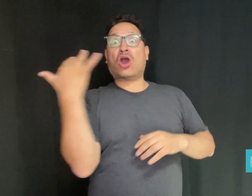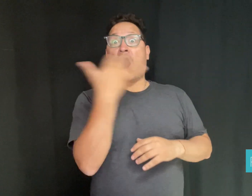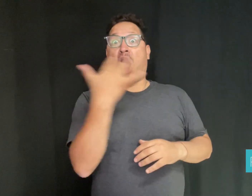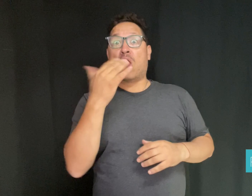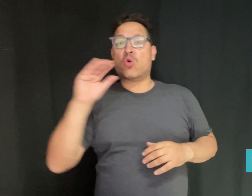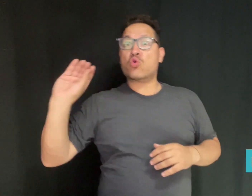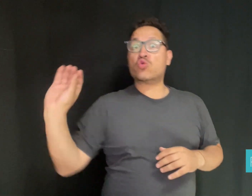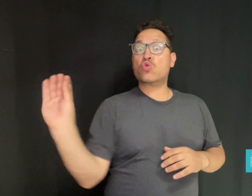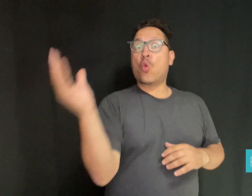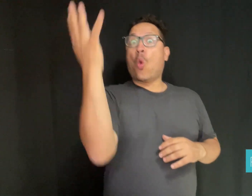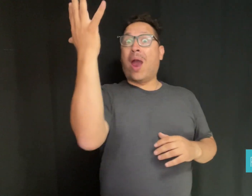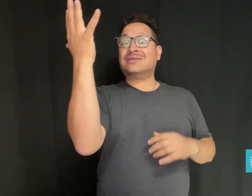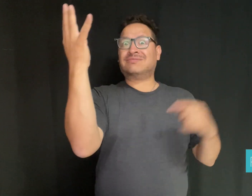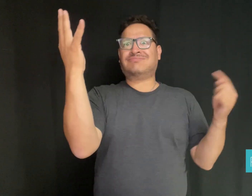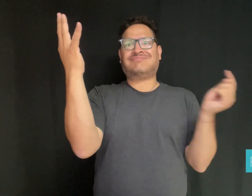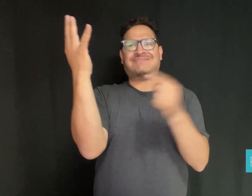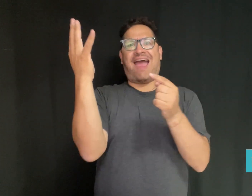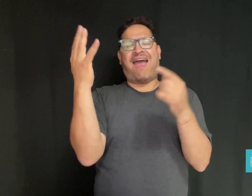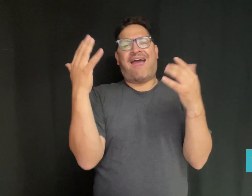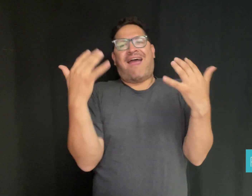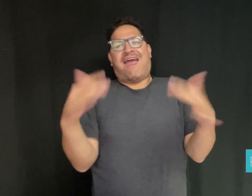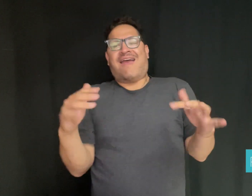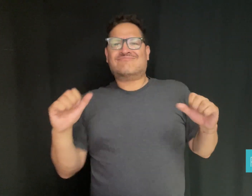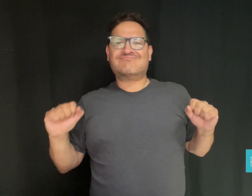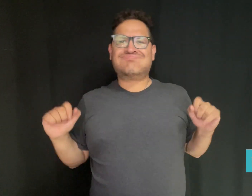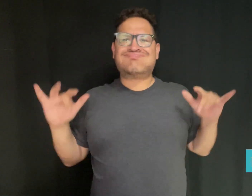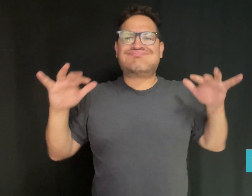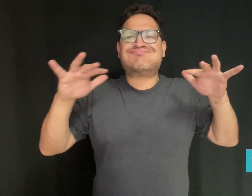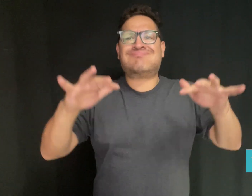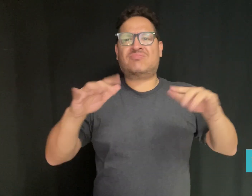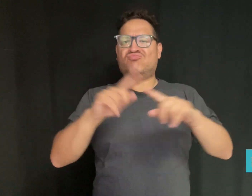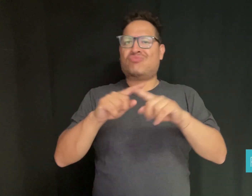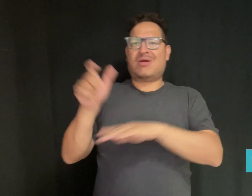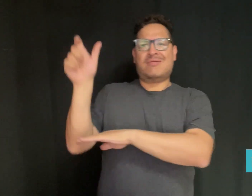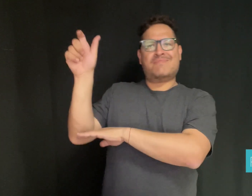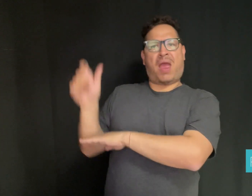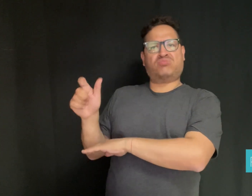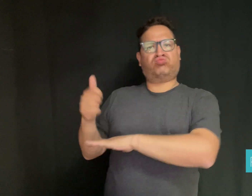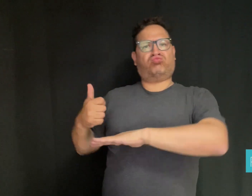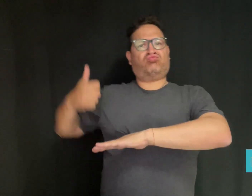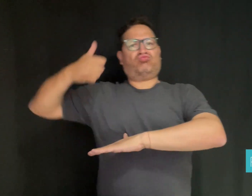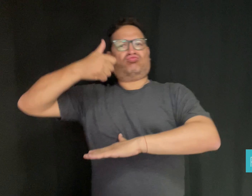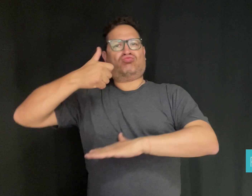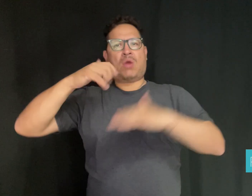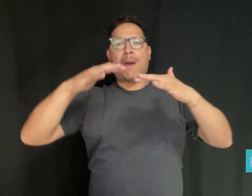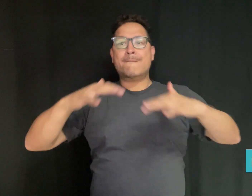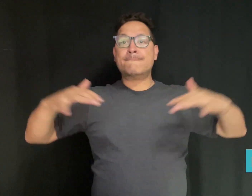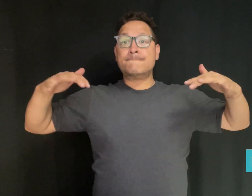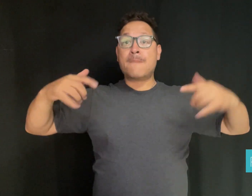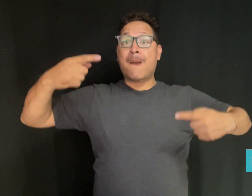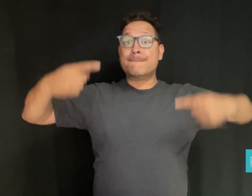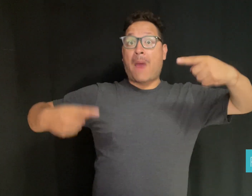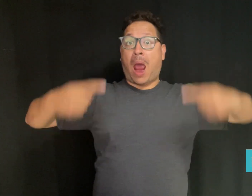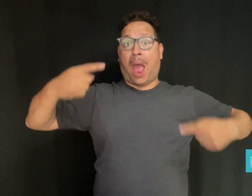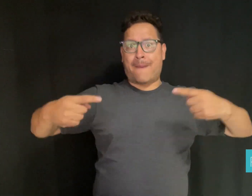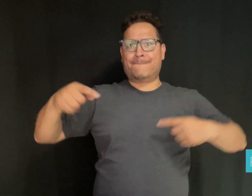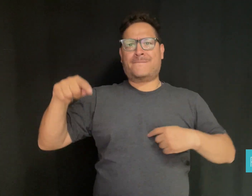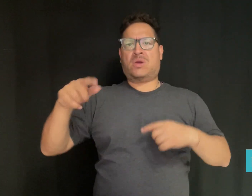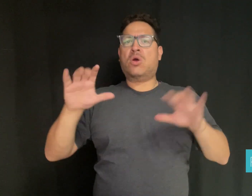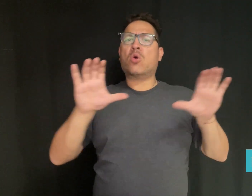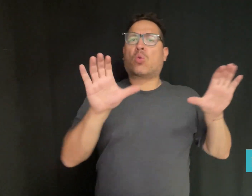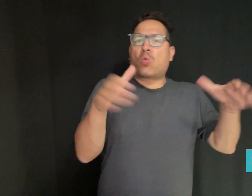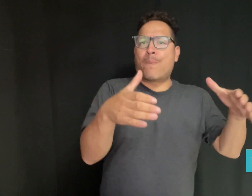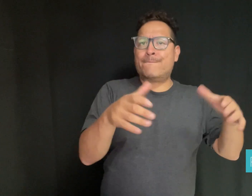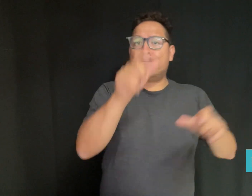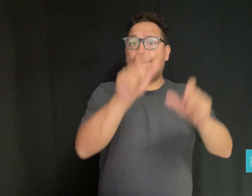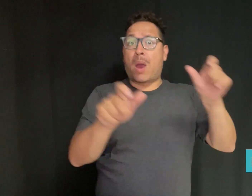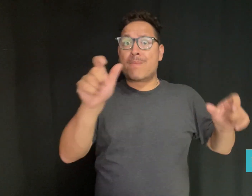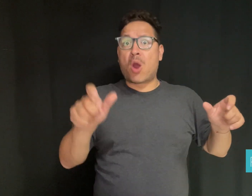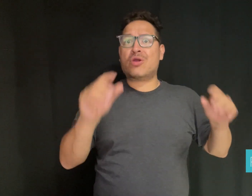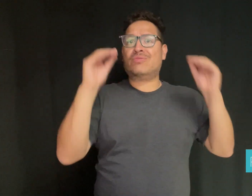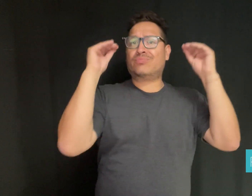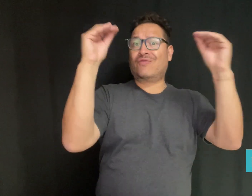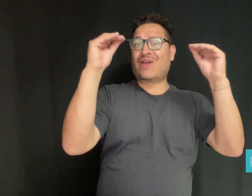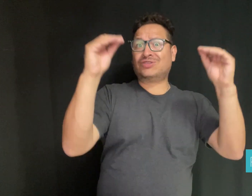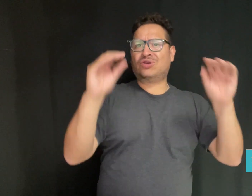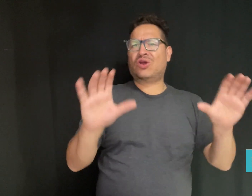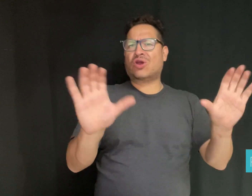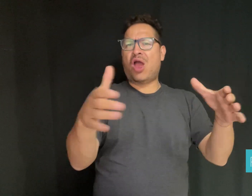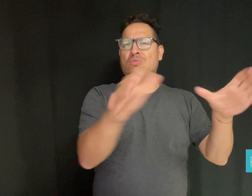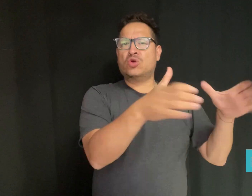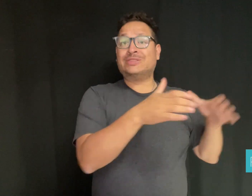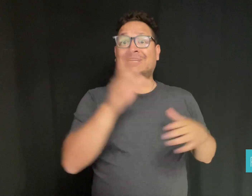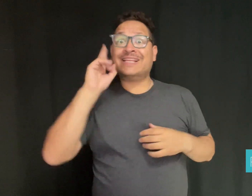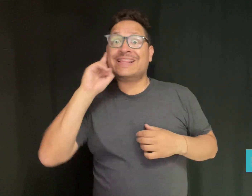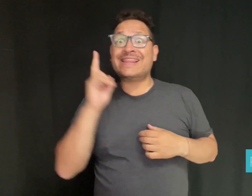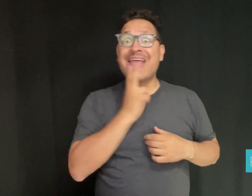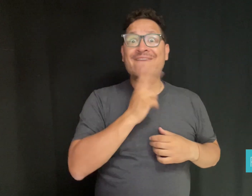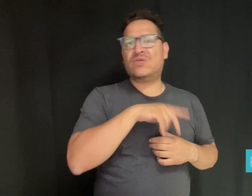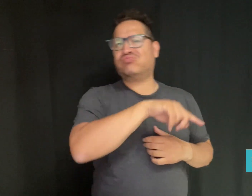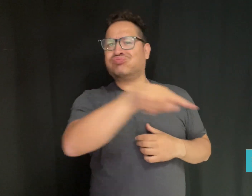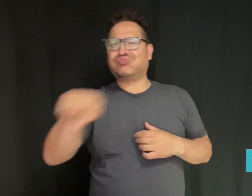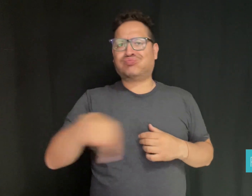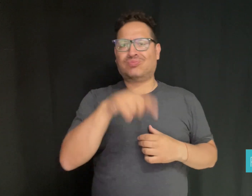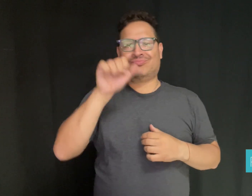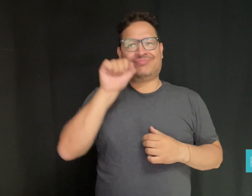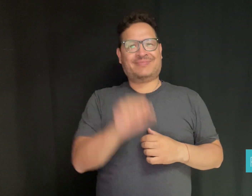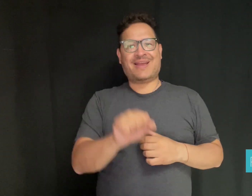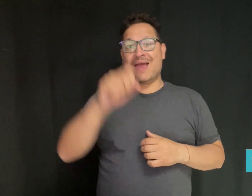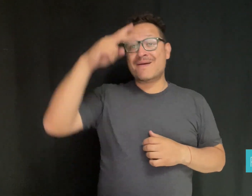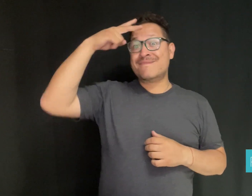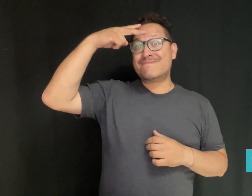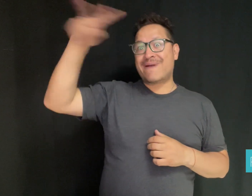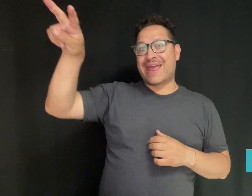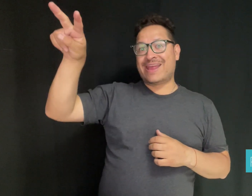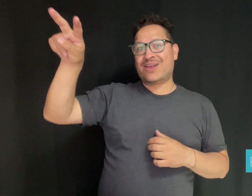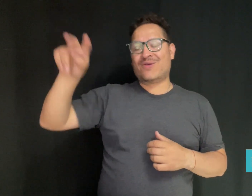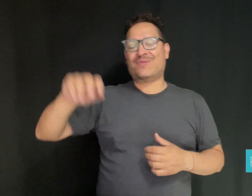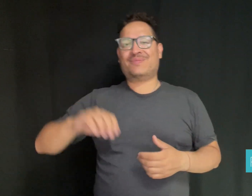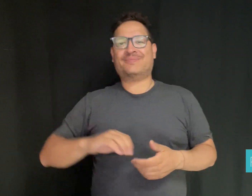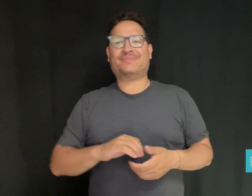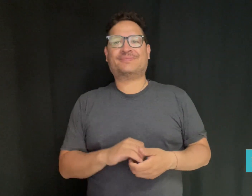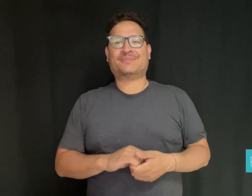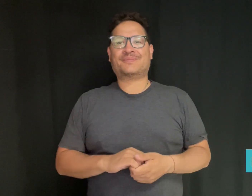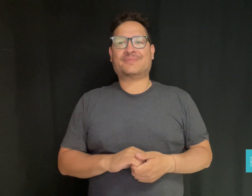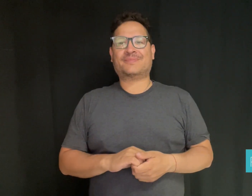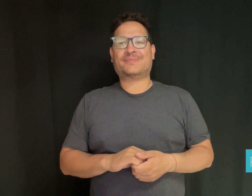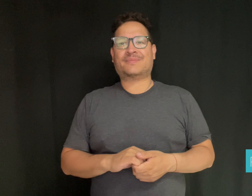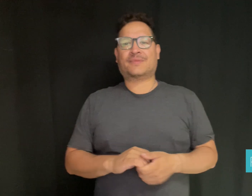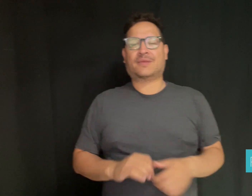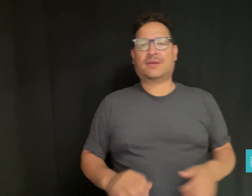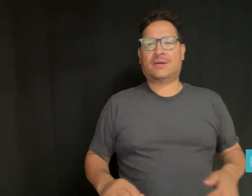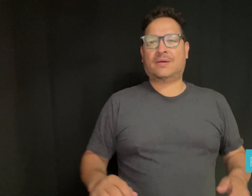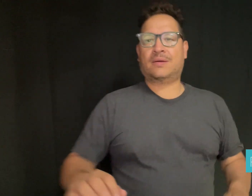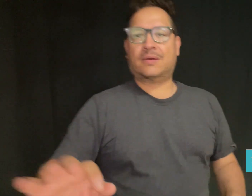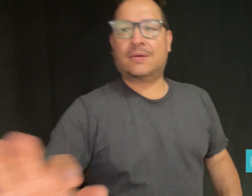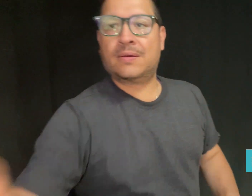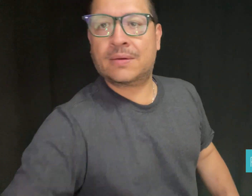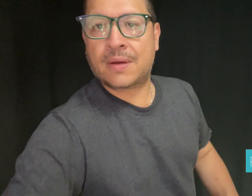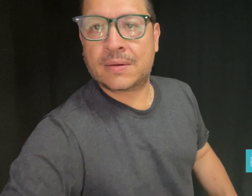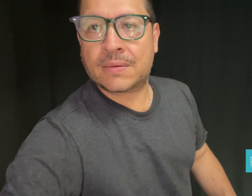of the Deaf, celebrated annually during the last full week